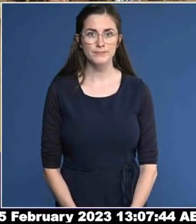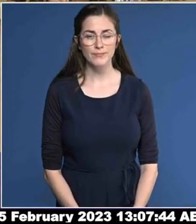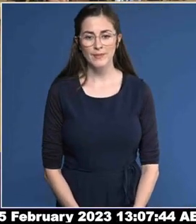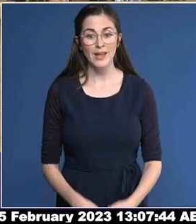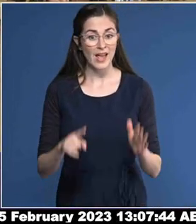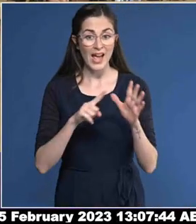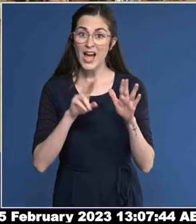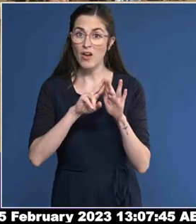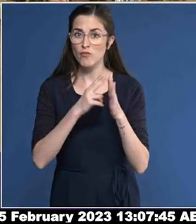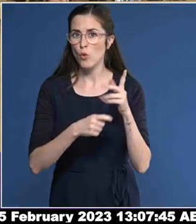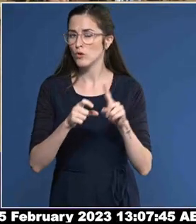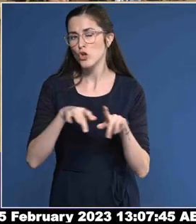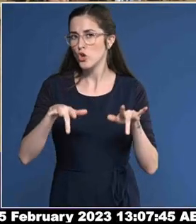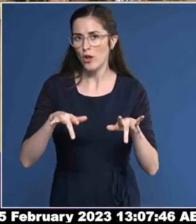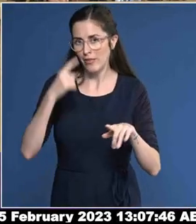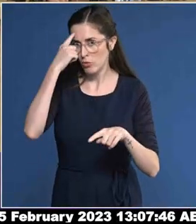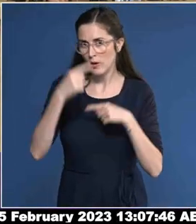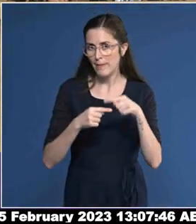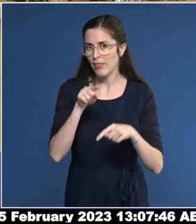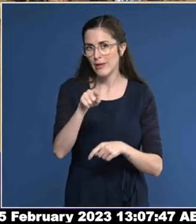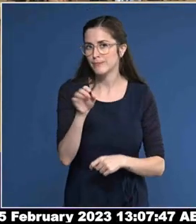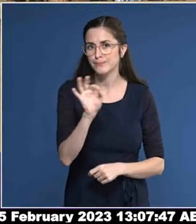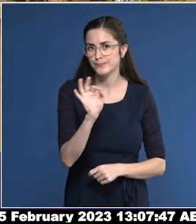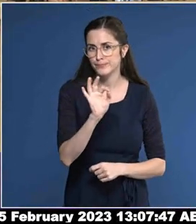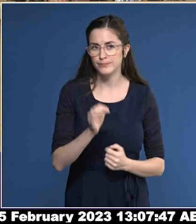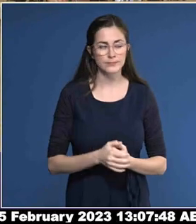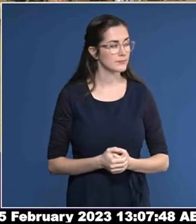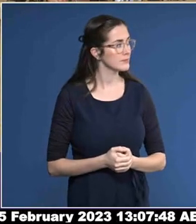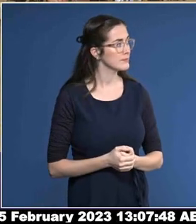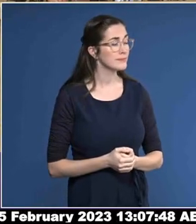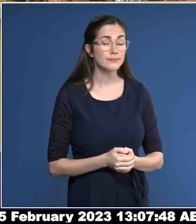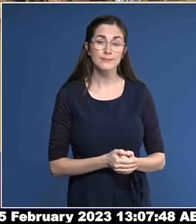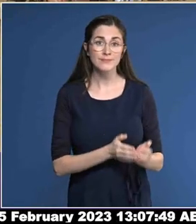From my perspective, certainly CEO succession is really important.